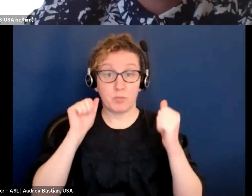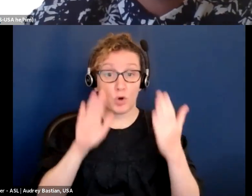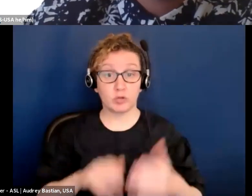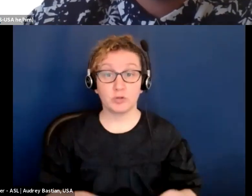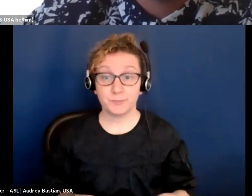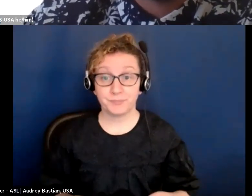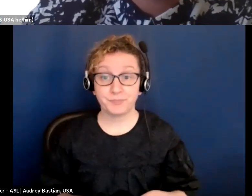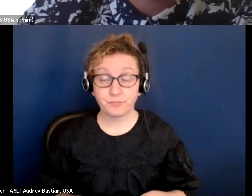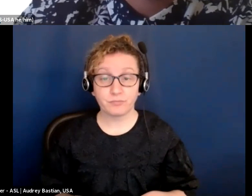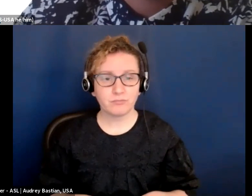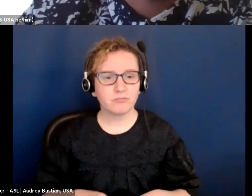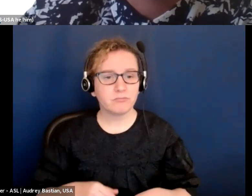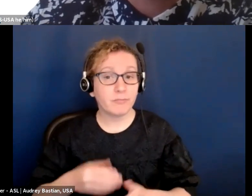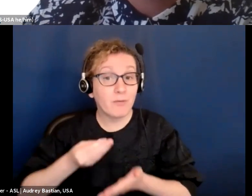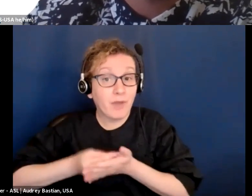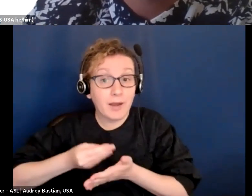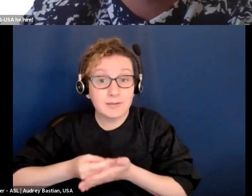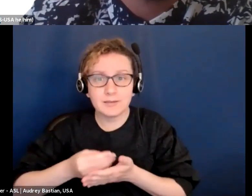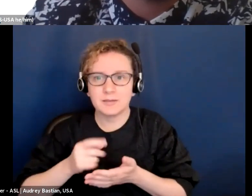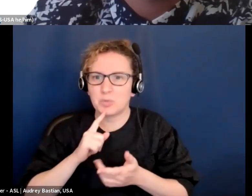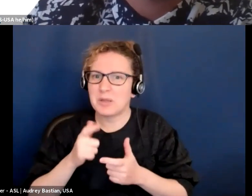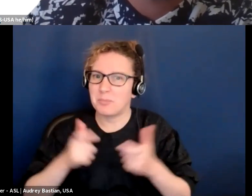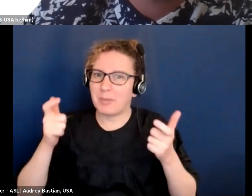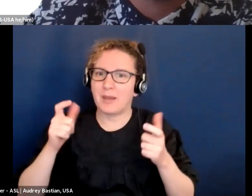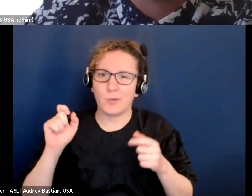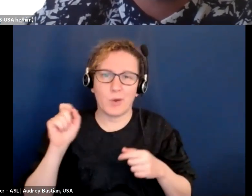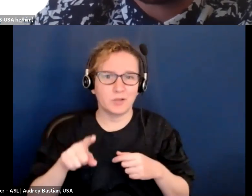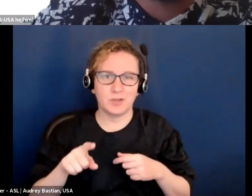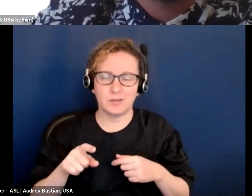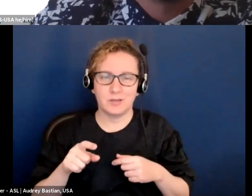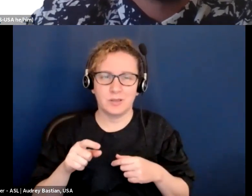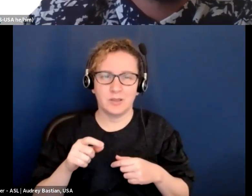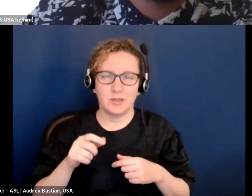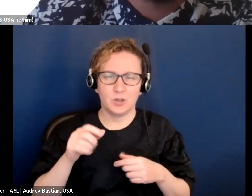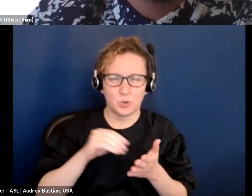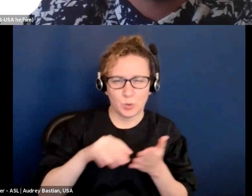In terms of finances, that is a big question that students and parents have, and they come